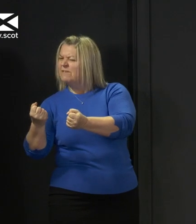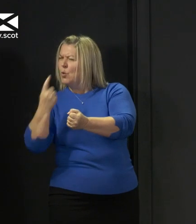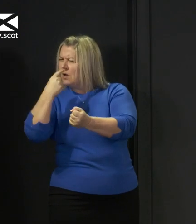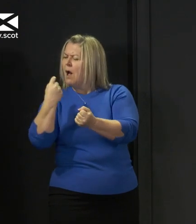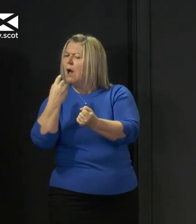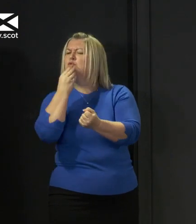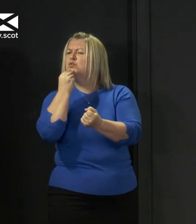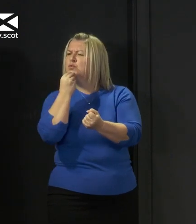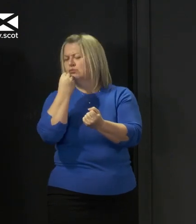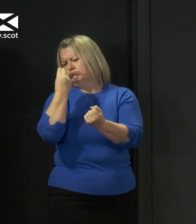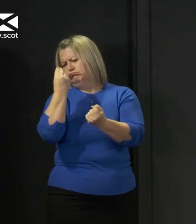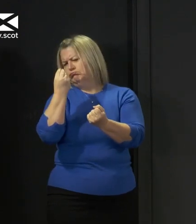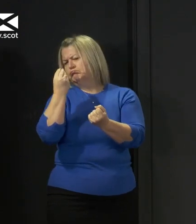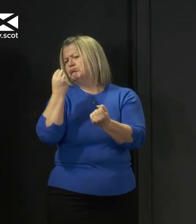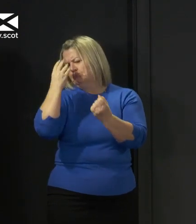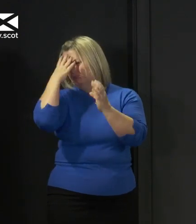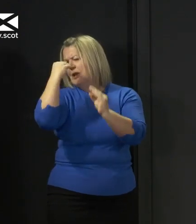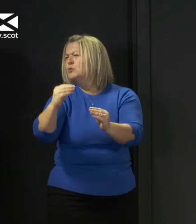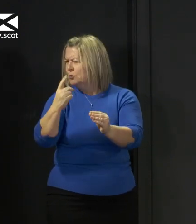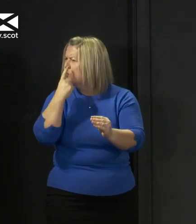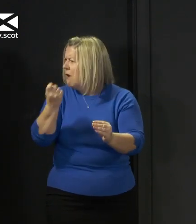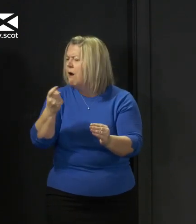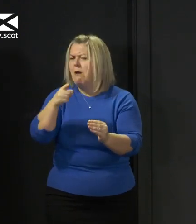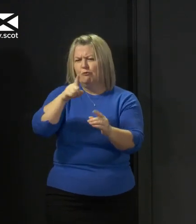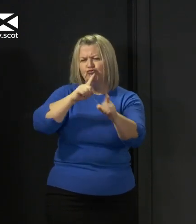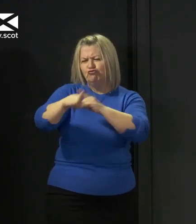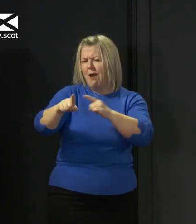closures on our most disadvantaged families and I think it's worth